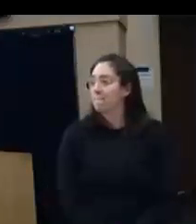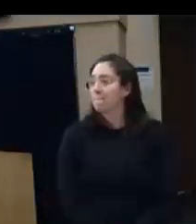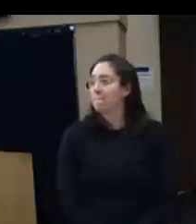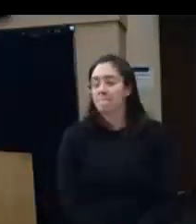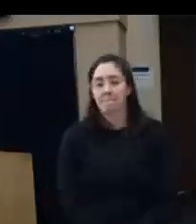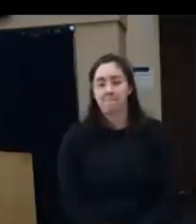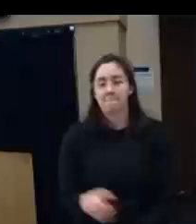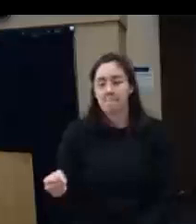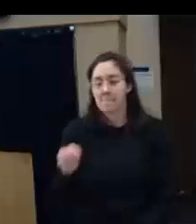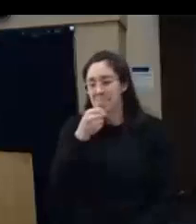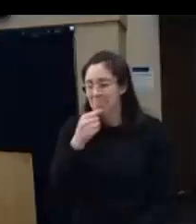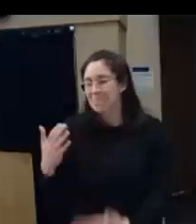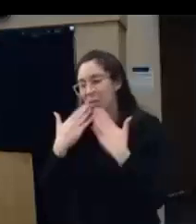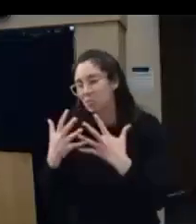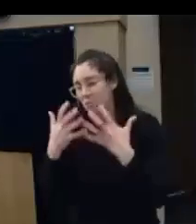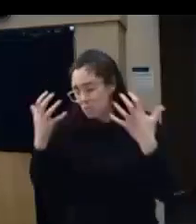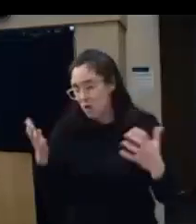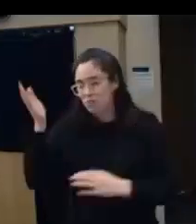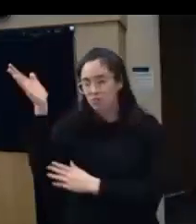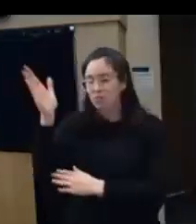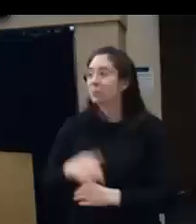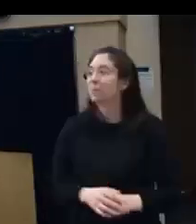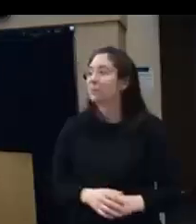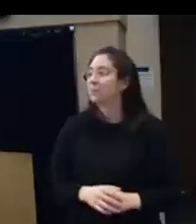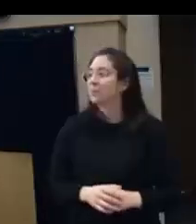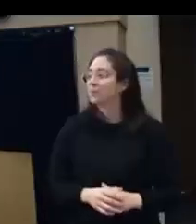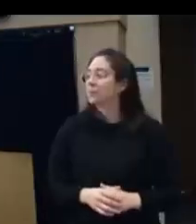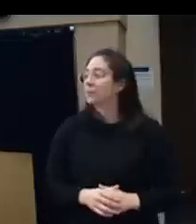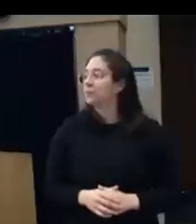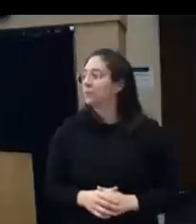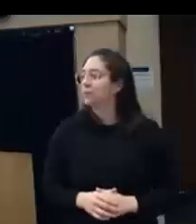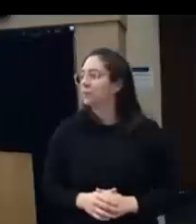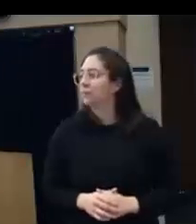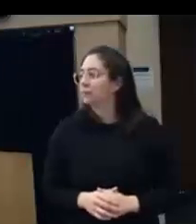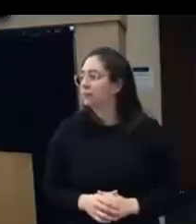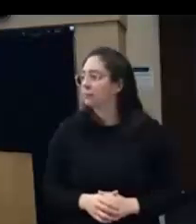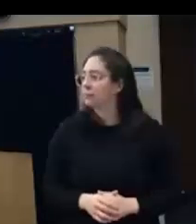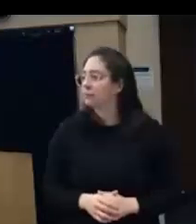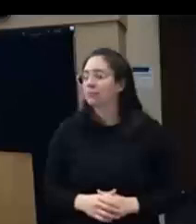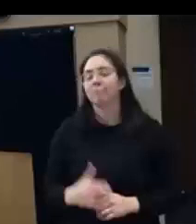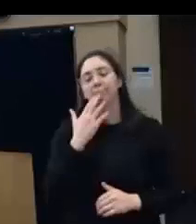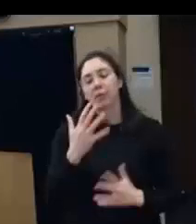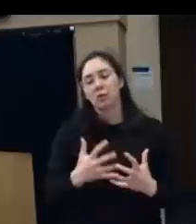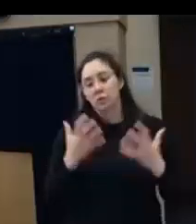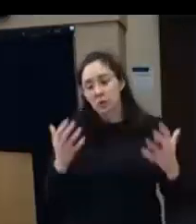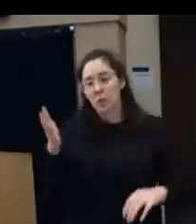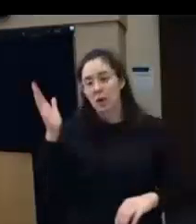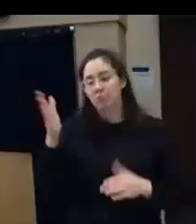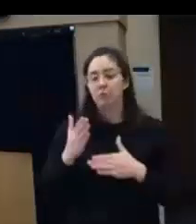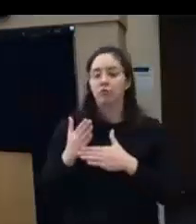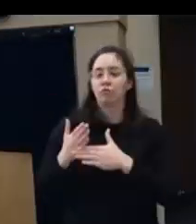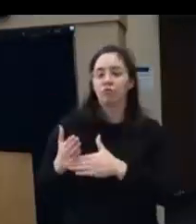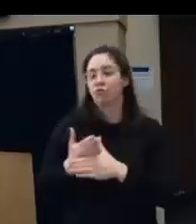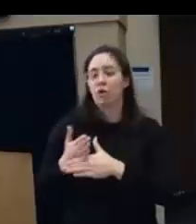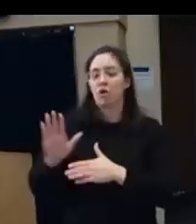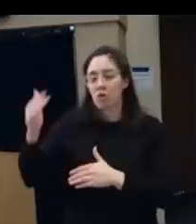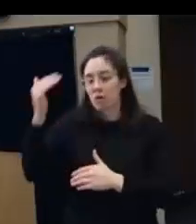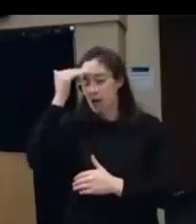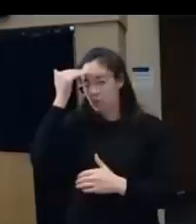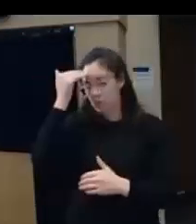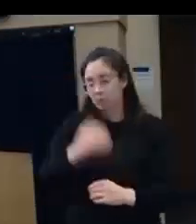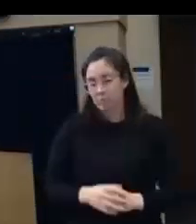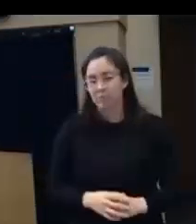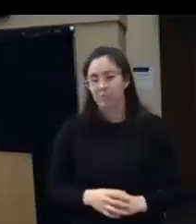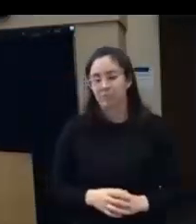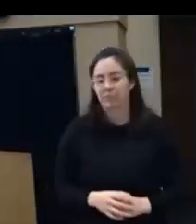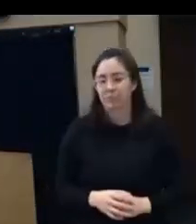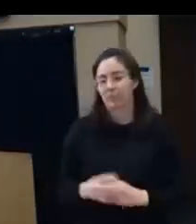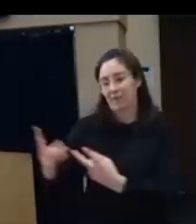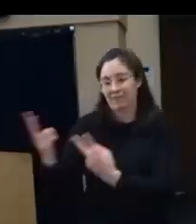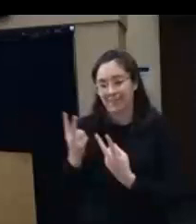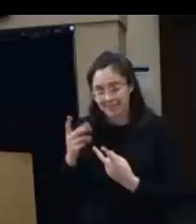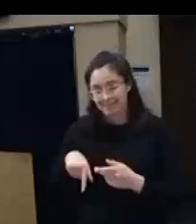here thank you so much for sharing your uh knowledge with us uh and visiting Rochester um